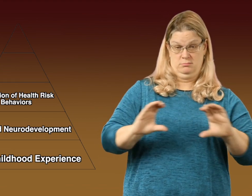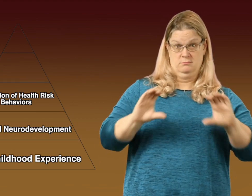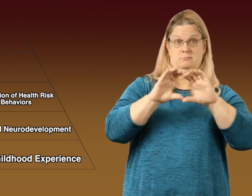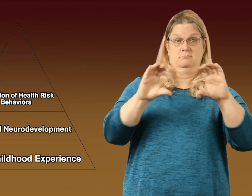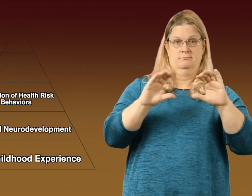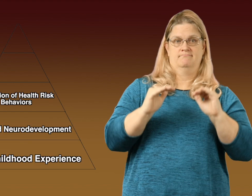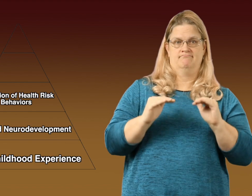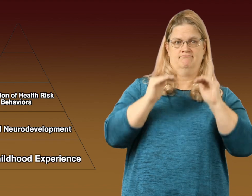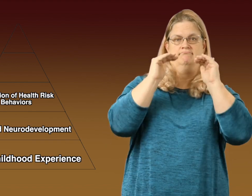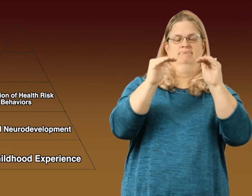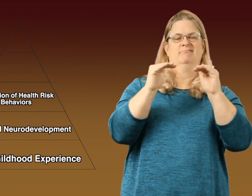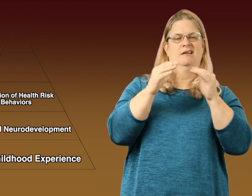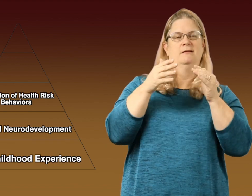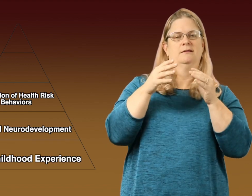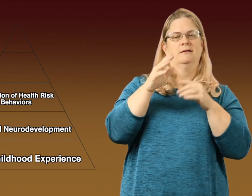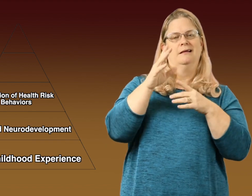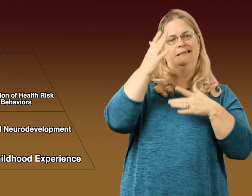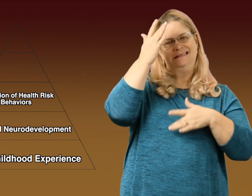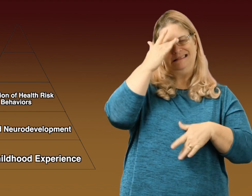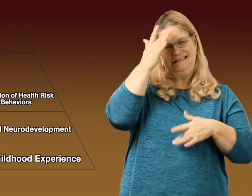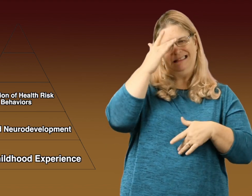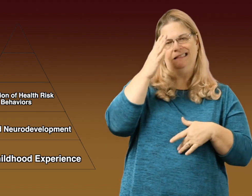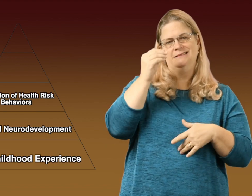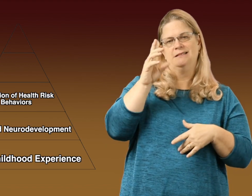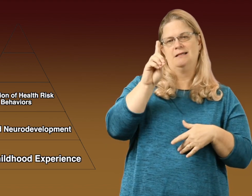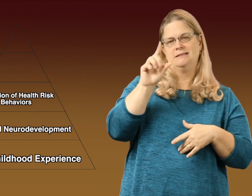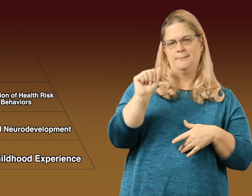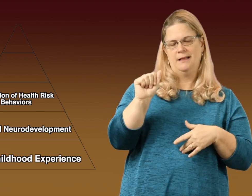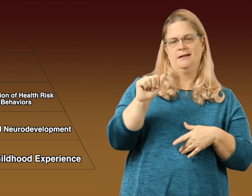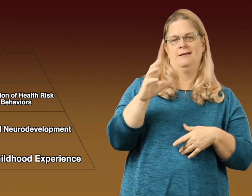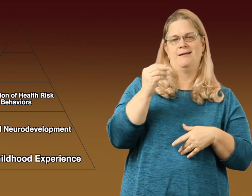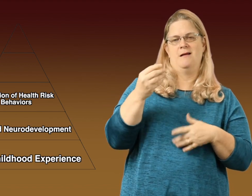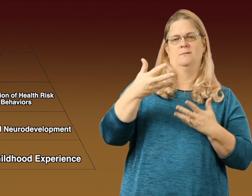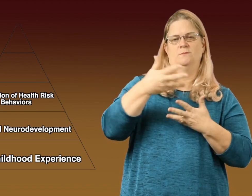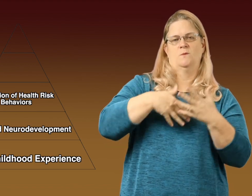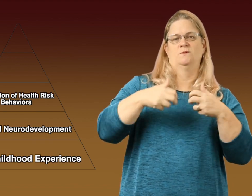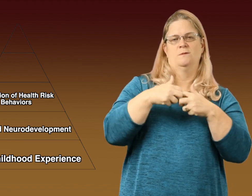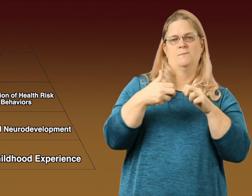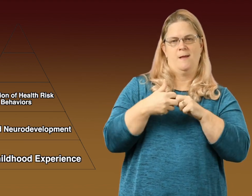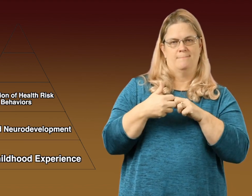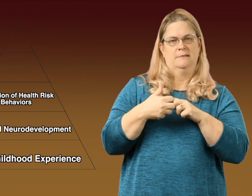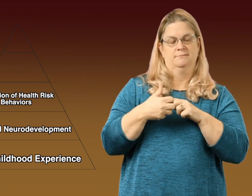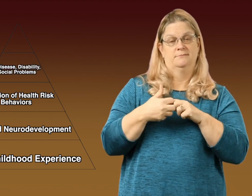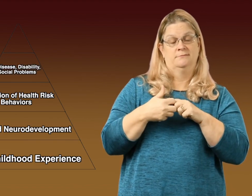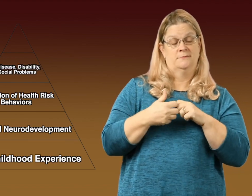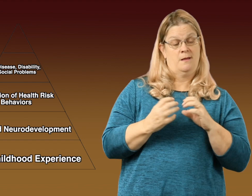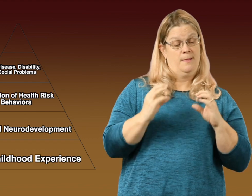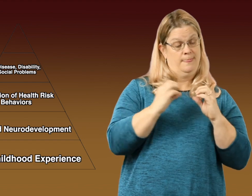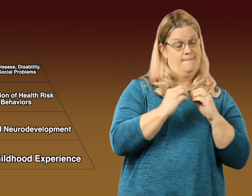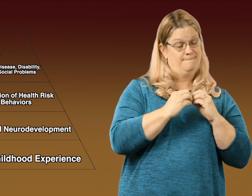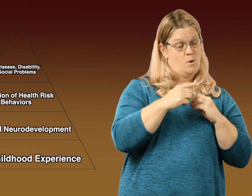Above that is disease, disability, and social problems.